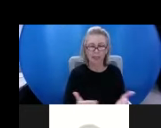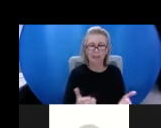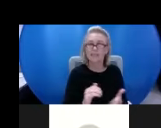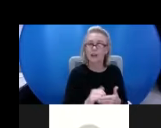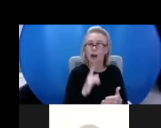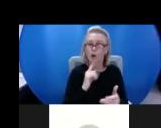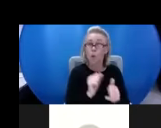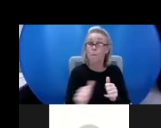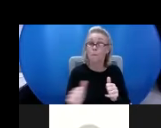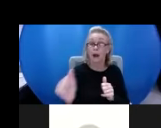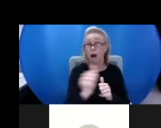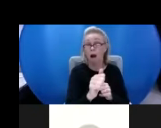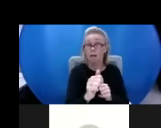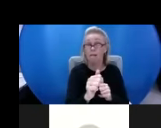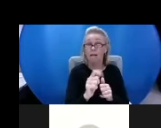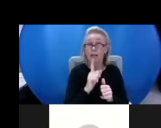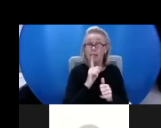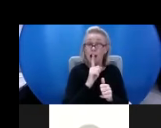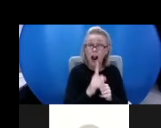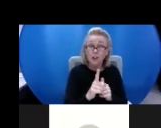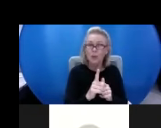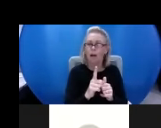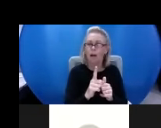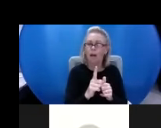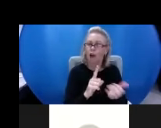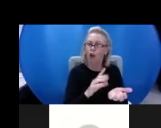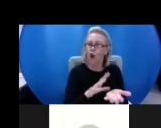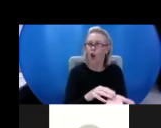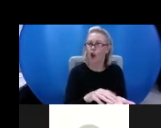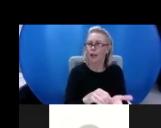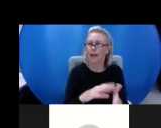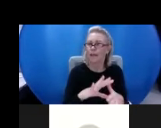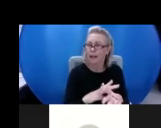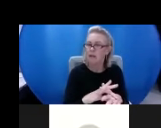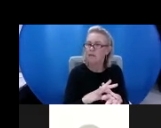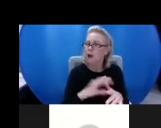I guess like the actual, like, academic learning can be just as important for us as students